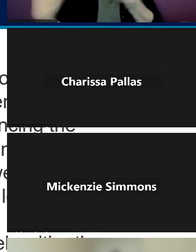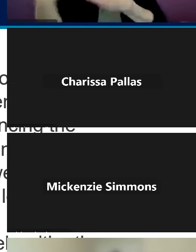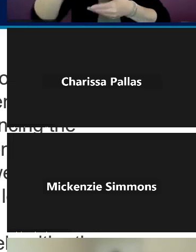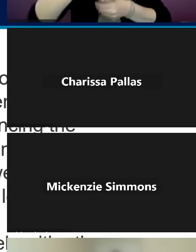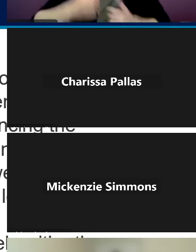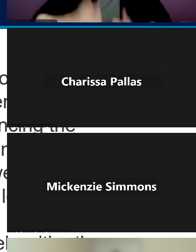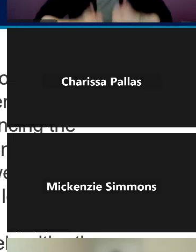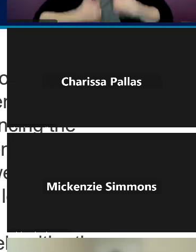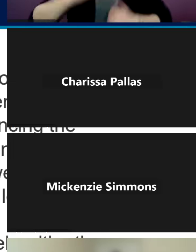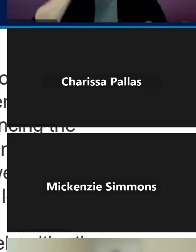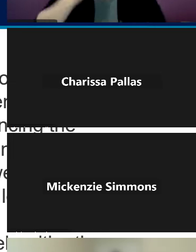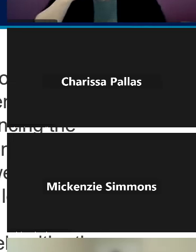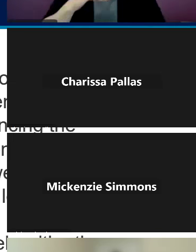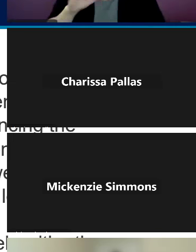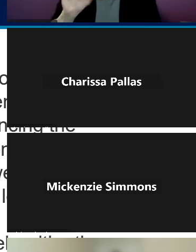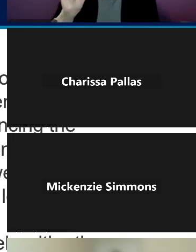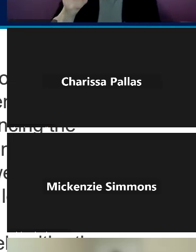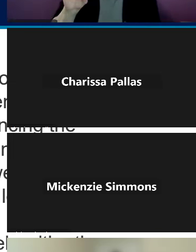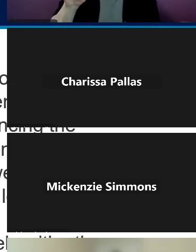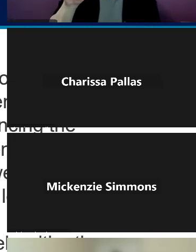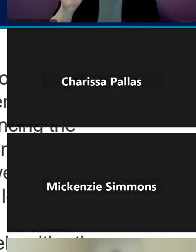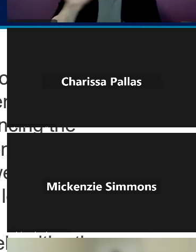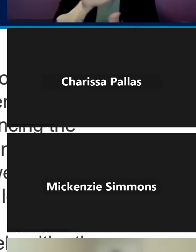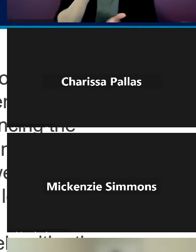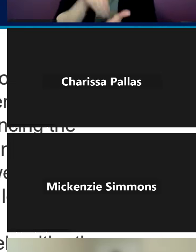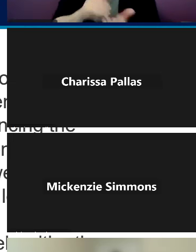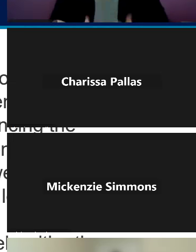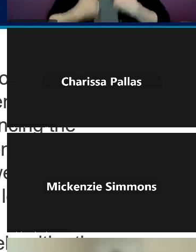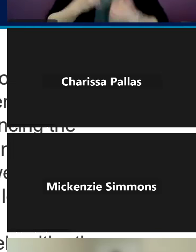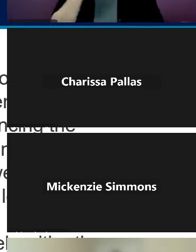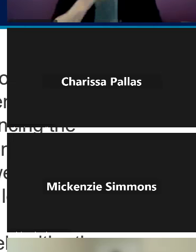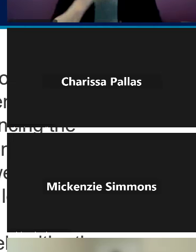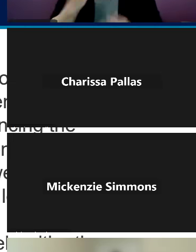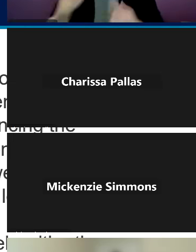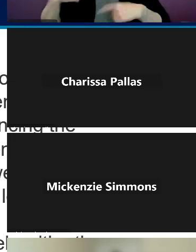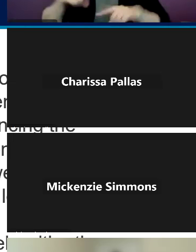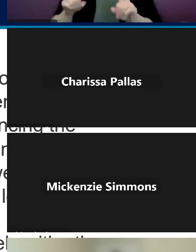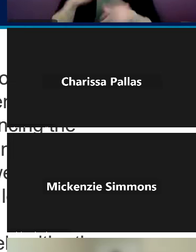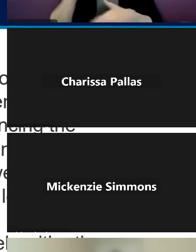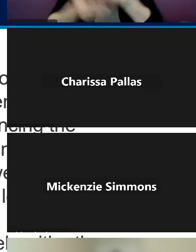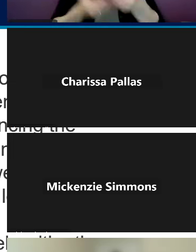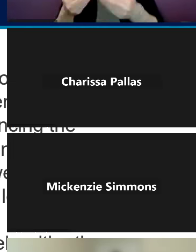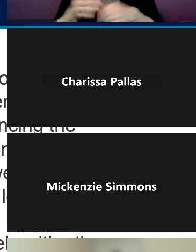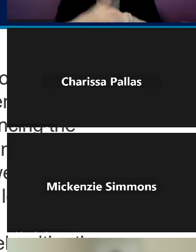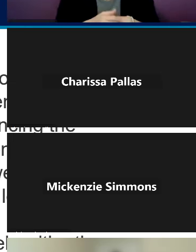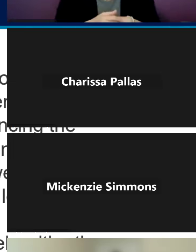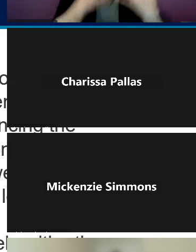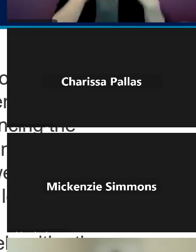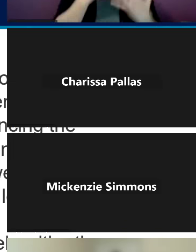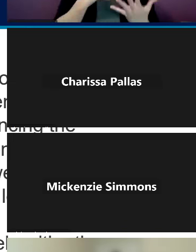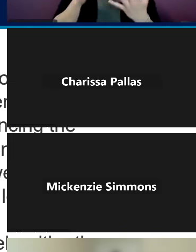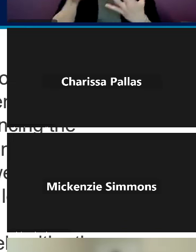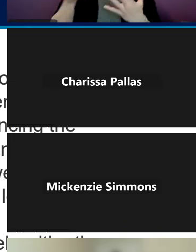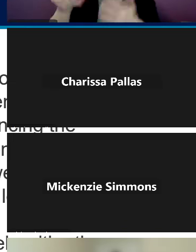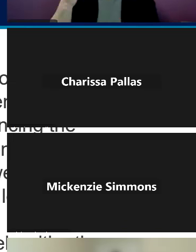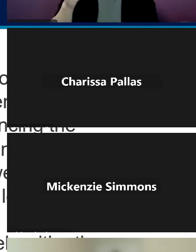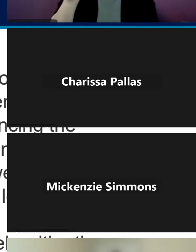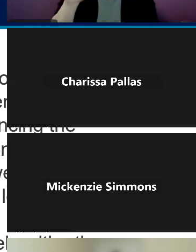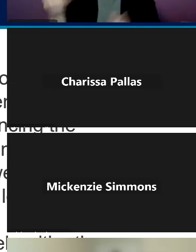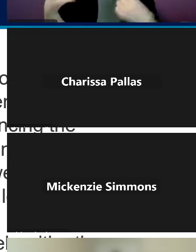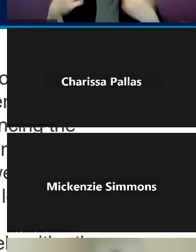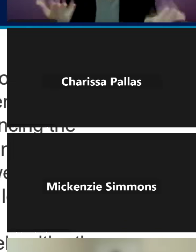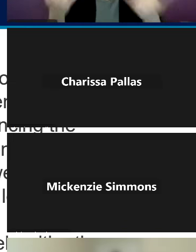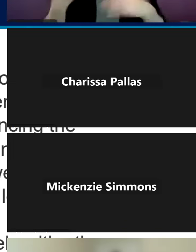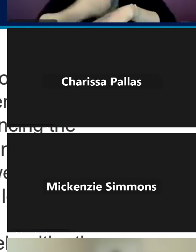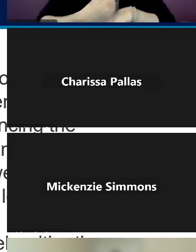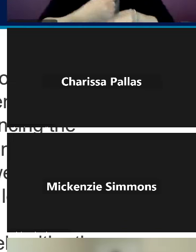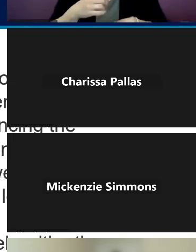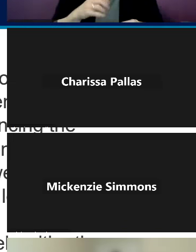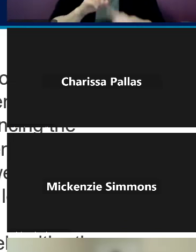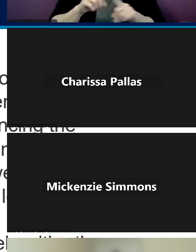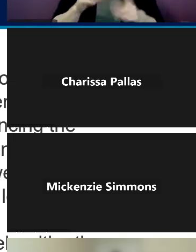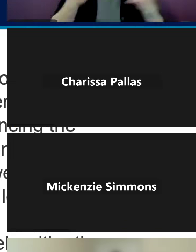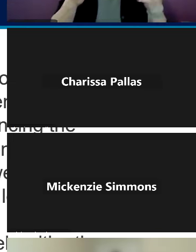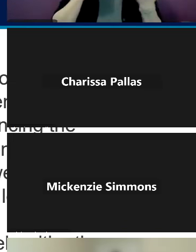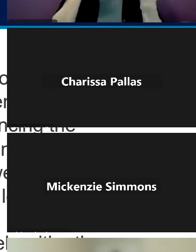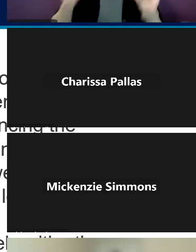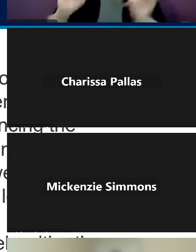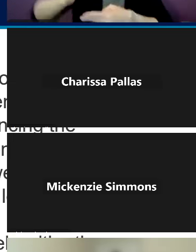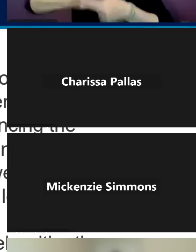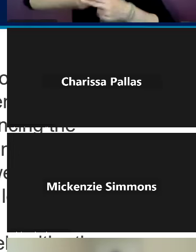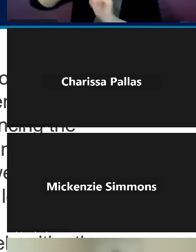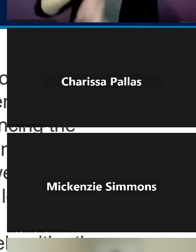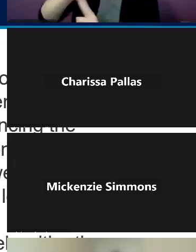suicide-centered lived experience throughout the entire process. And so, unfortunately, she wasn't able to be here with us here today, but, we would be remiss if we didn't honor